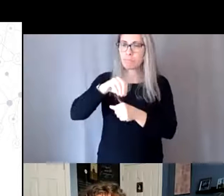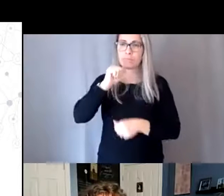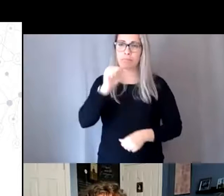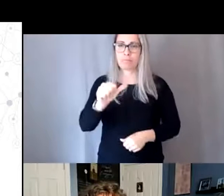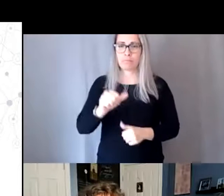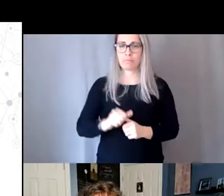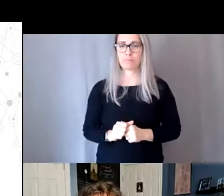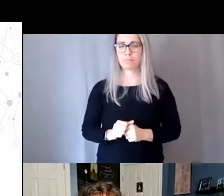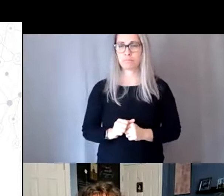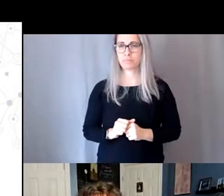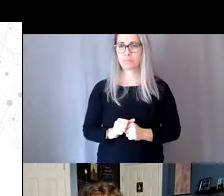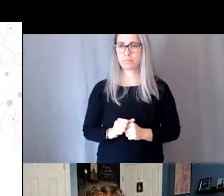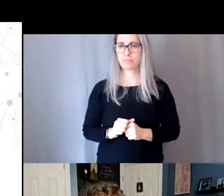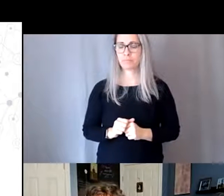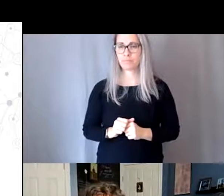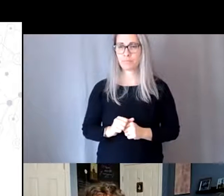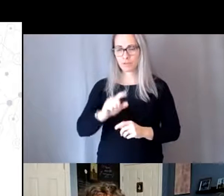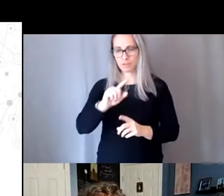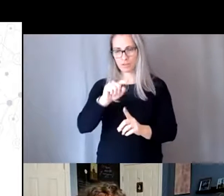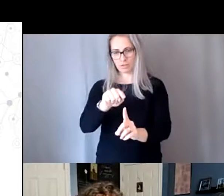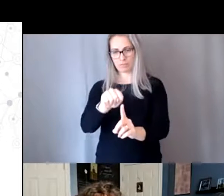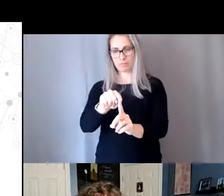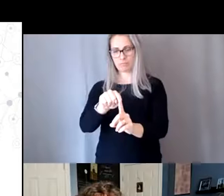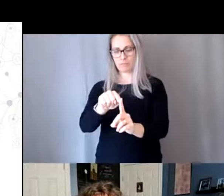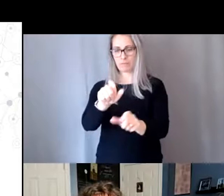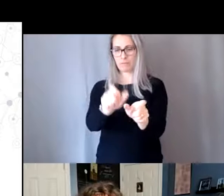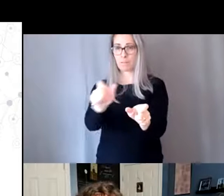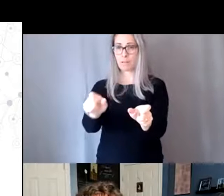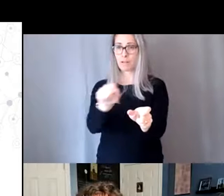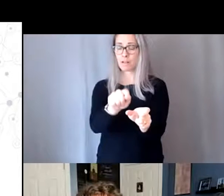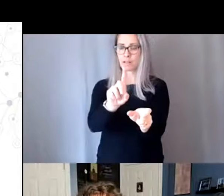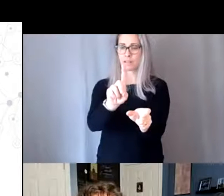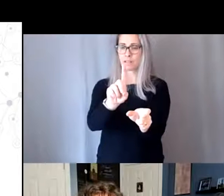the sort of situation of disabled people as medicalized objects to be intervened